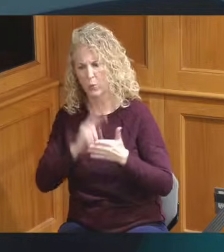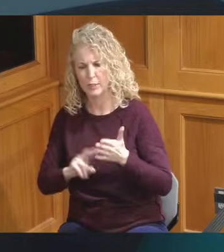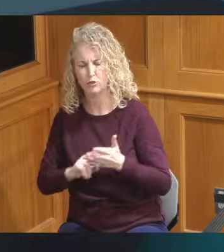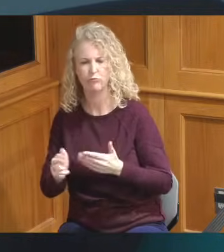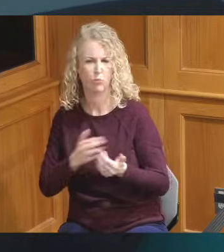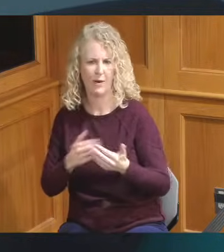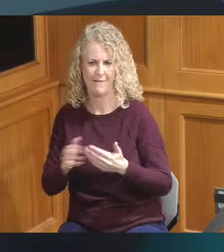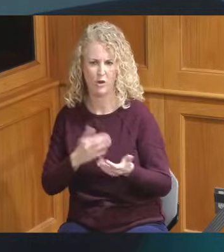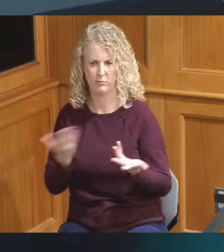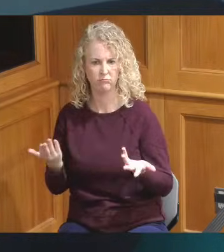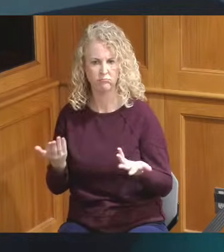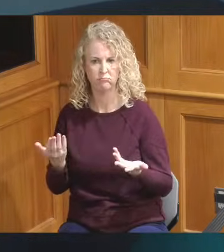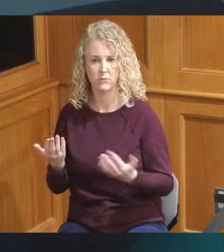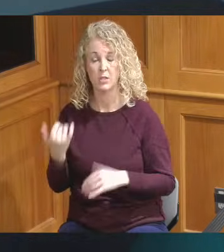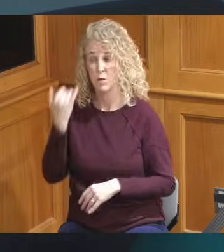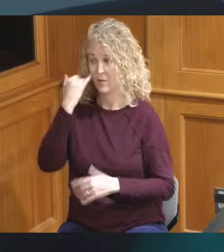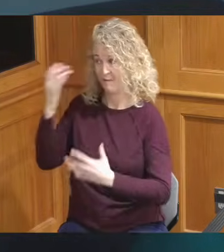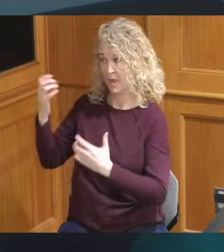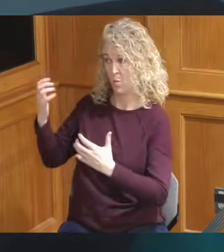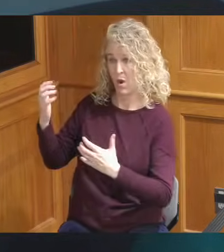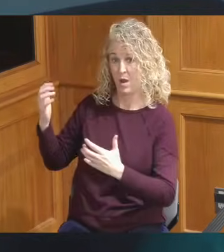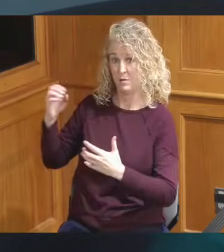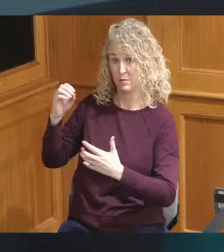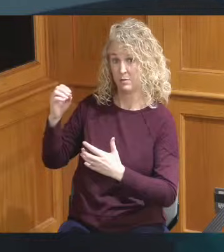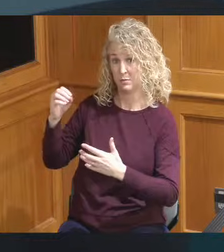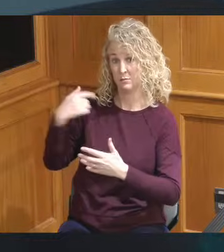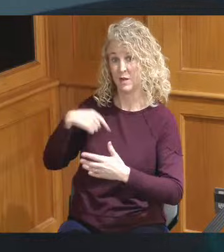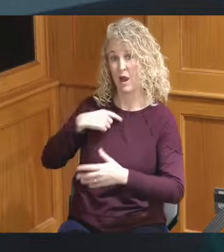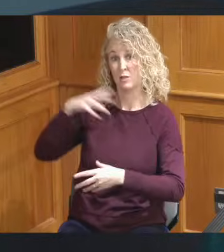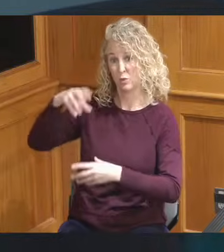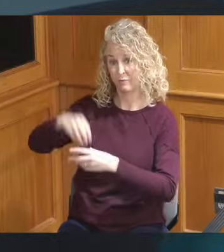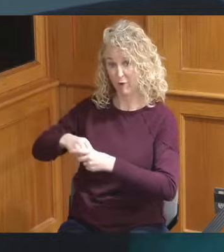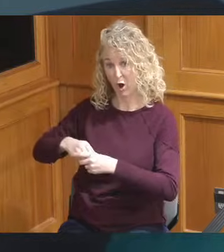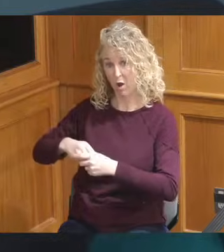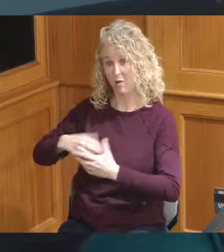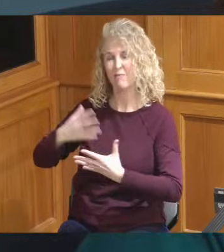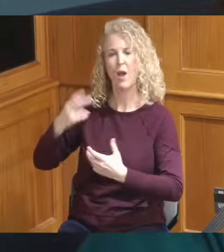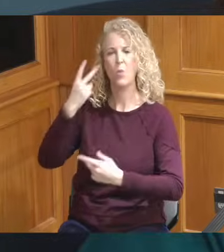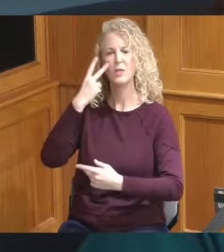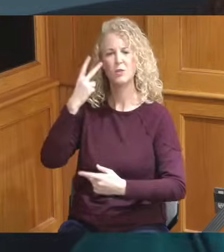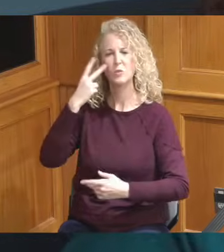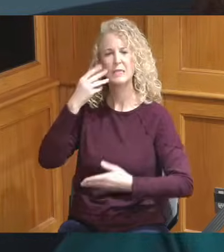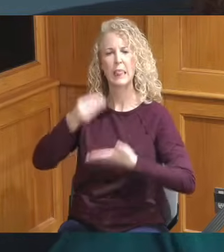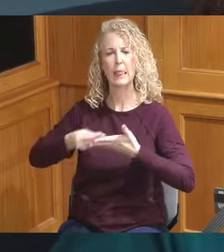towards salaries. So, I'd like to get a better understanding. I had asked Mr. Aluotto and I want